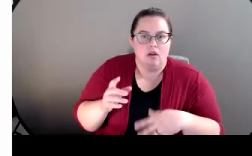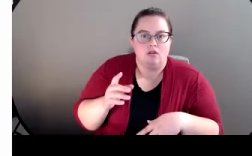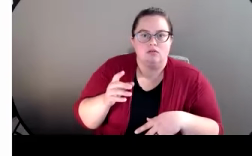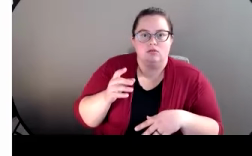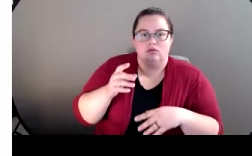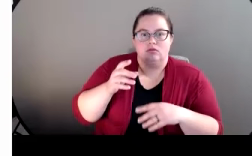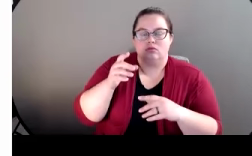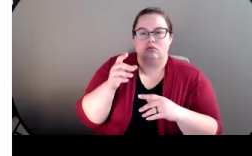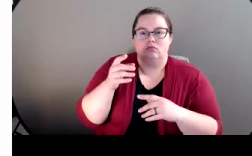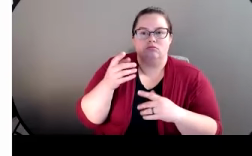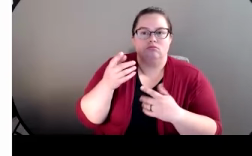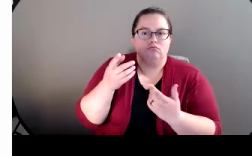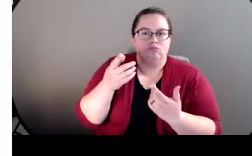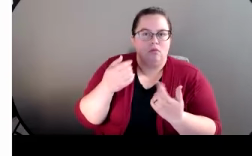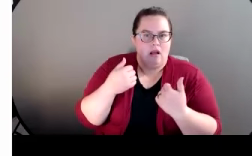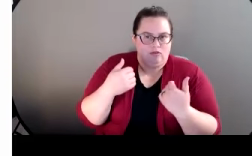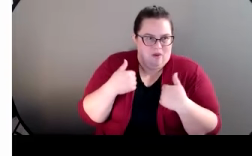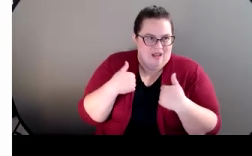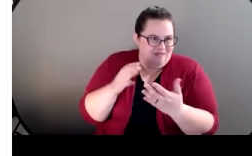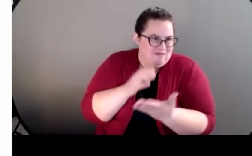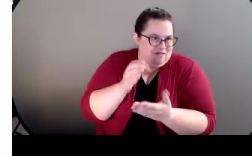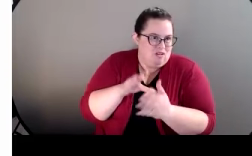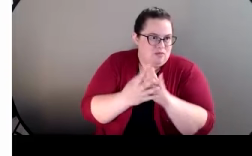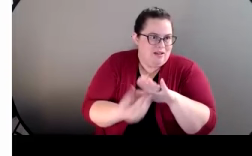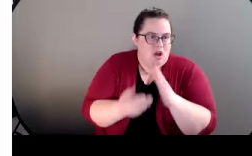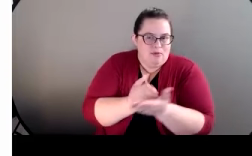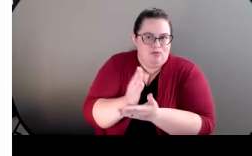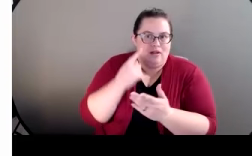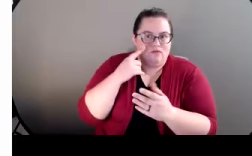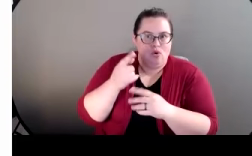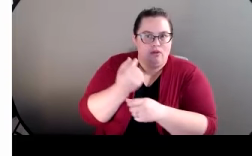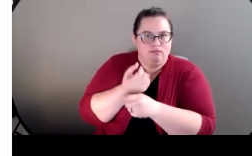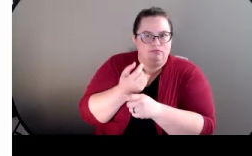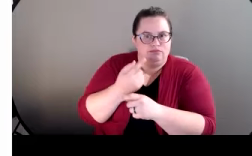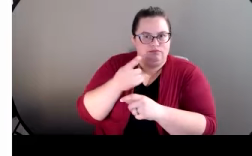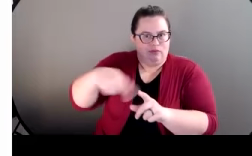This is the sort of chart of all of the,